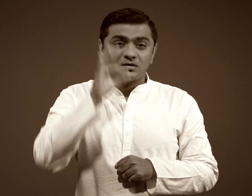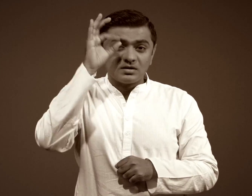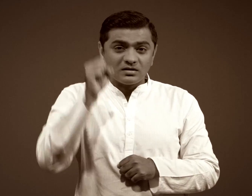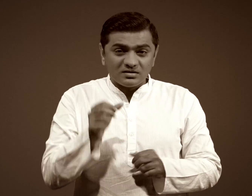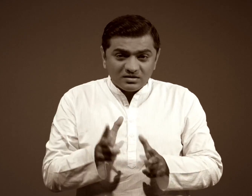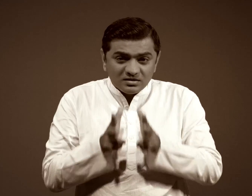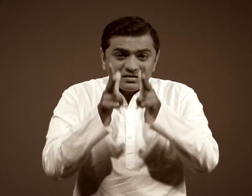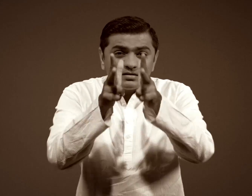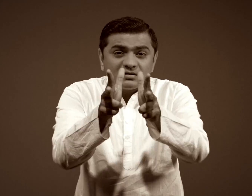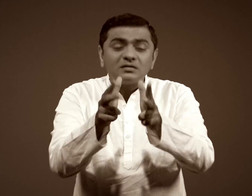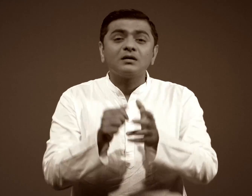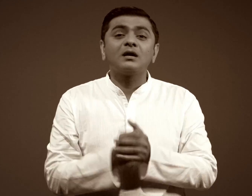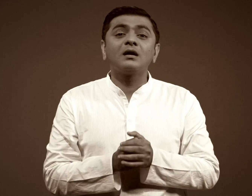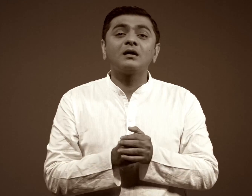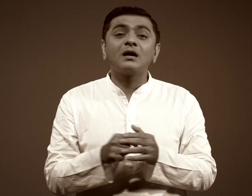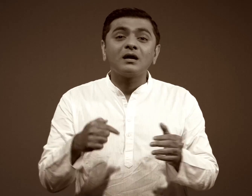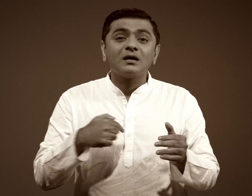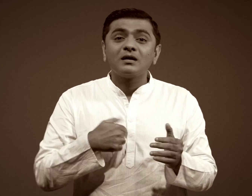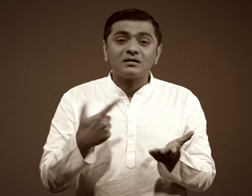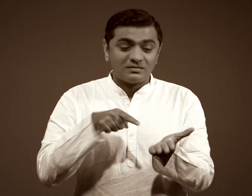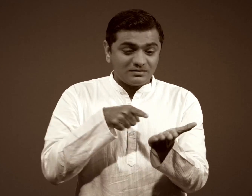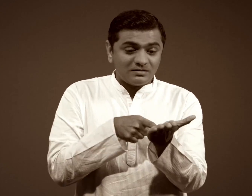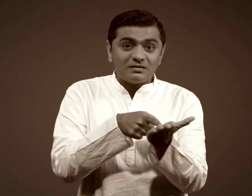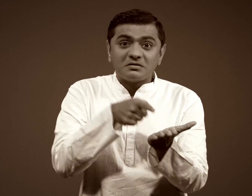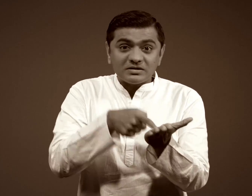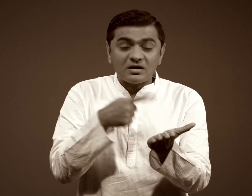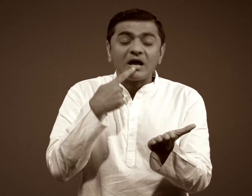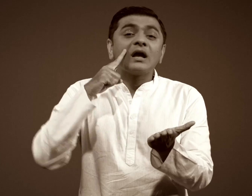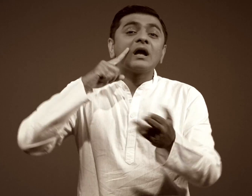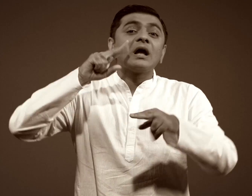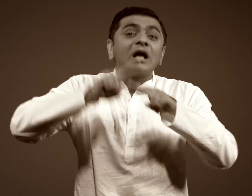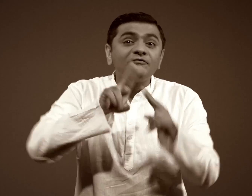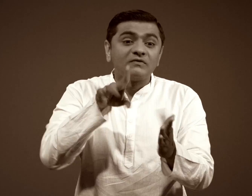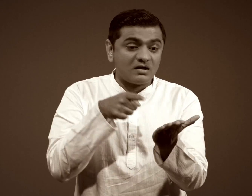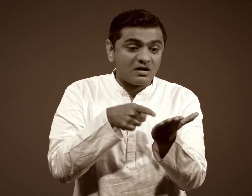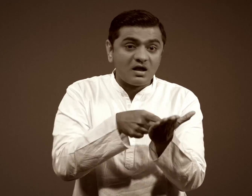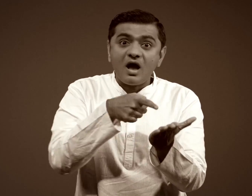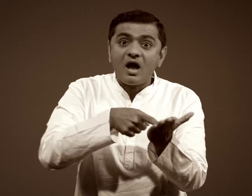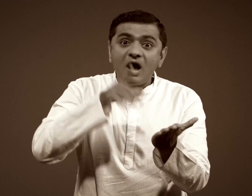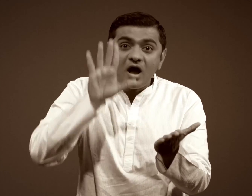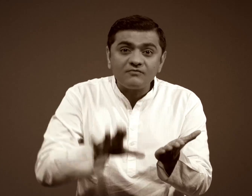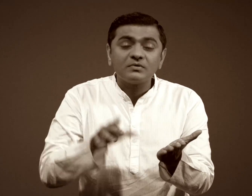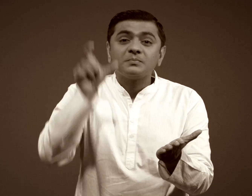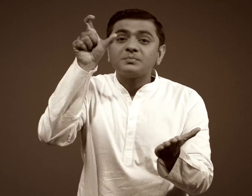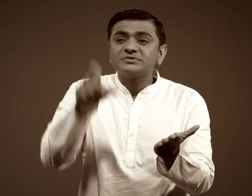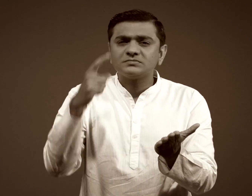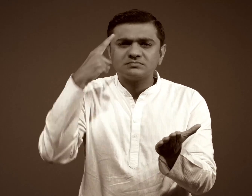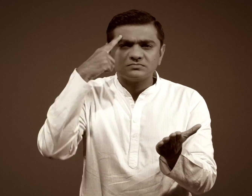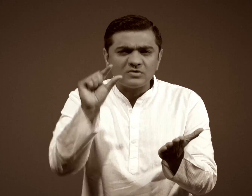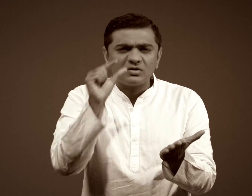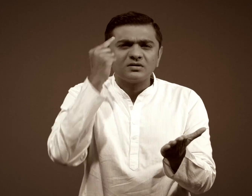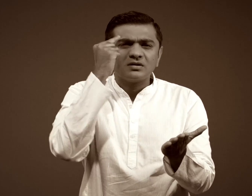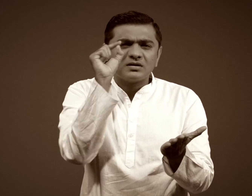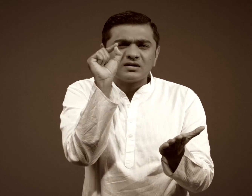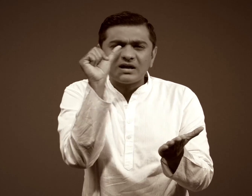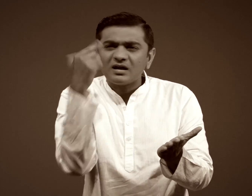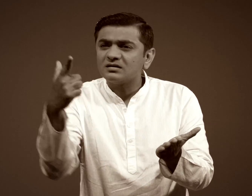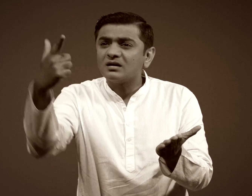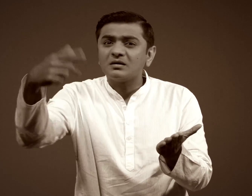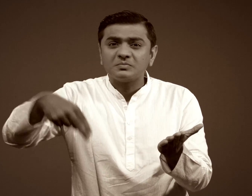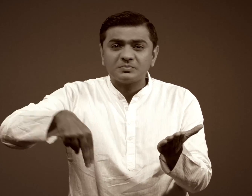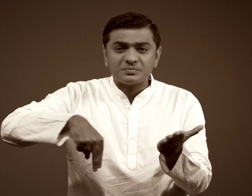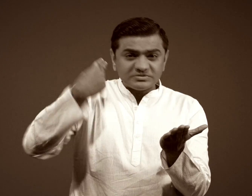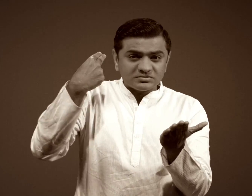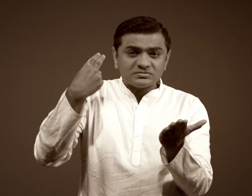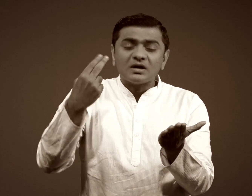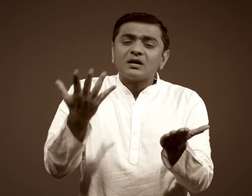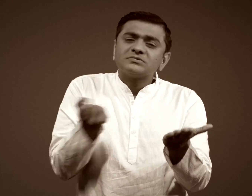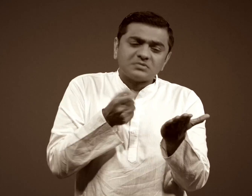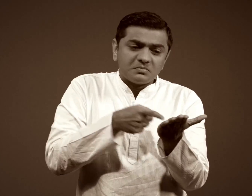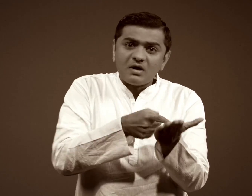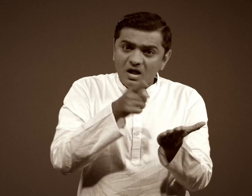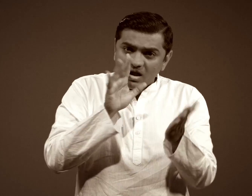Gandhiji said: ‘If I am destined to die by the bullet of a madman,